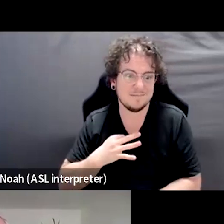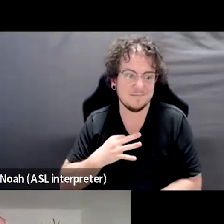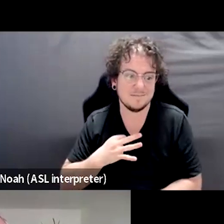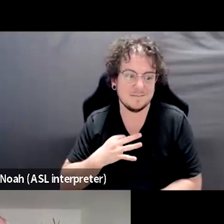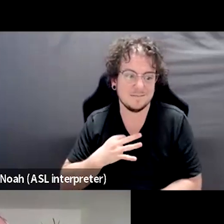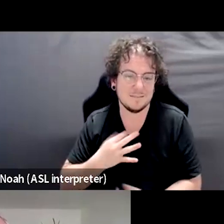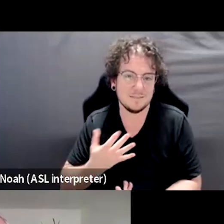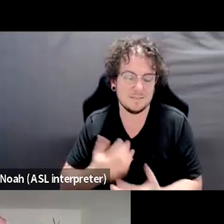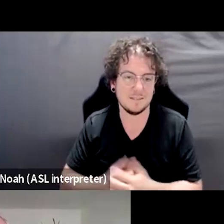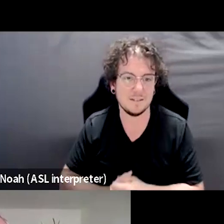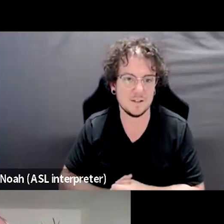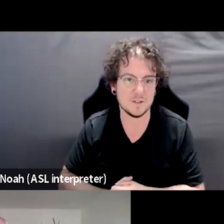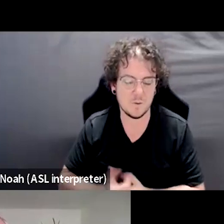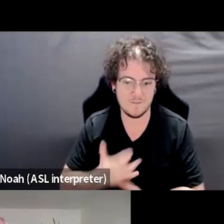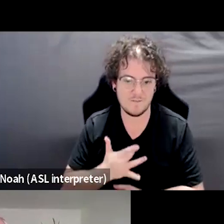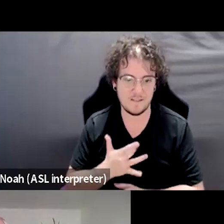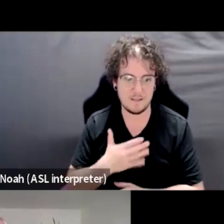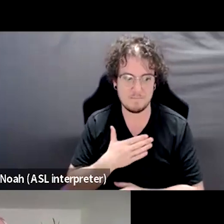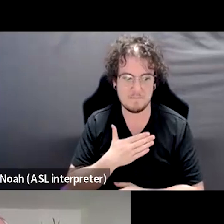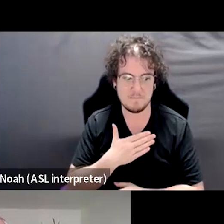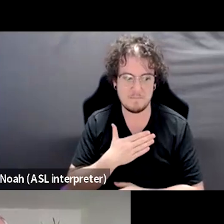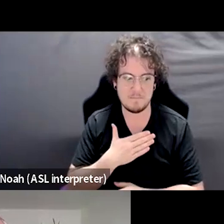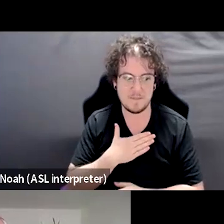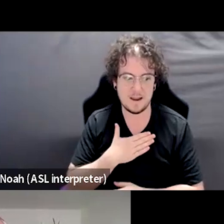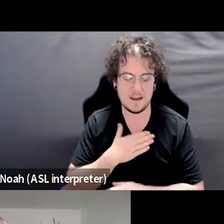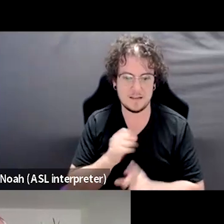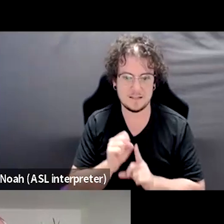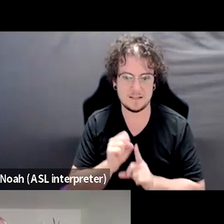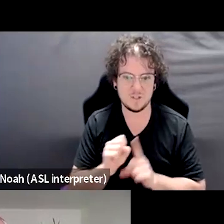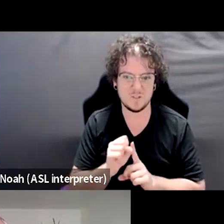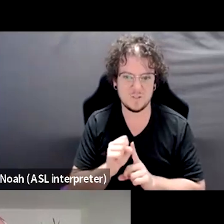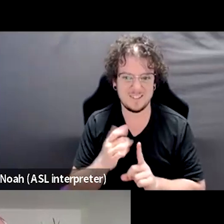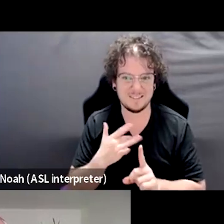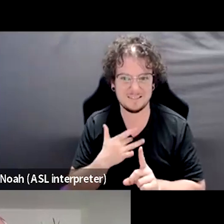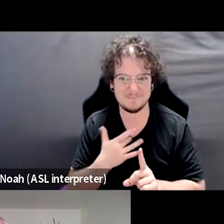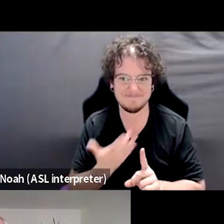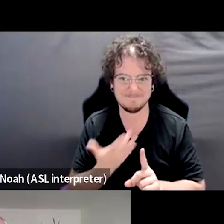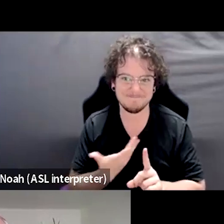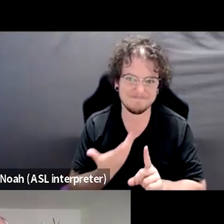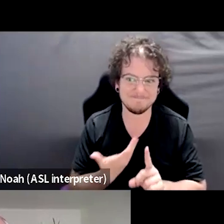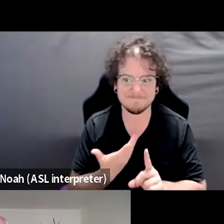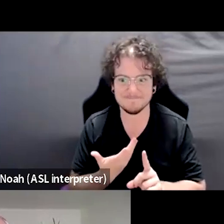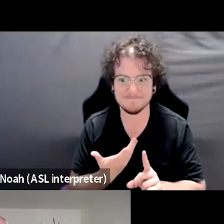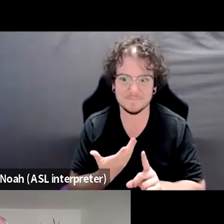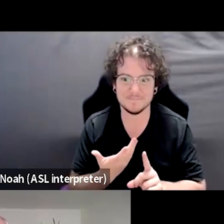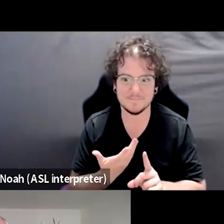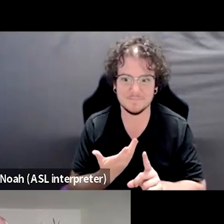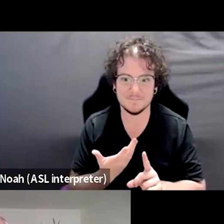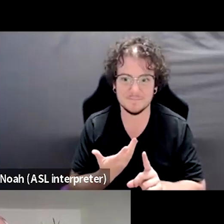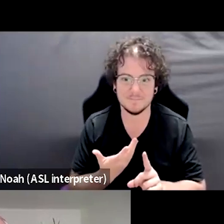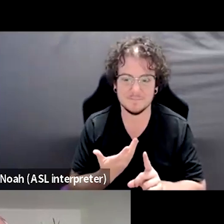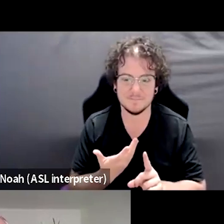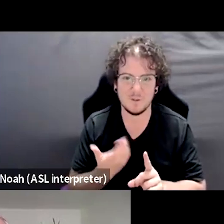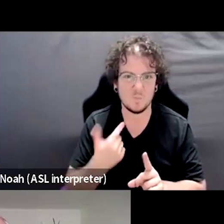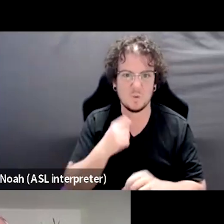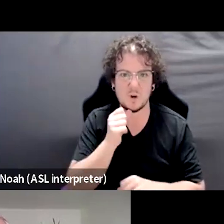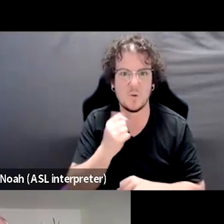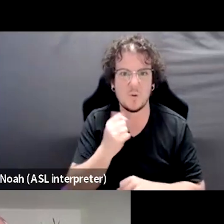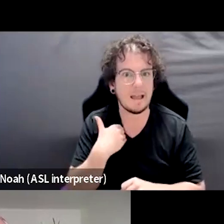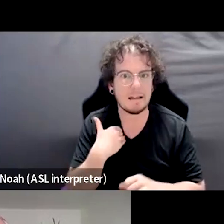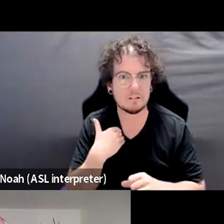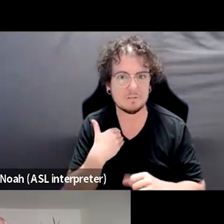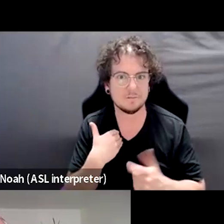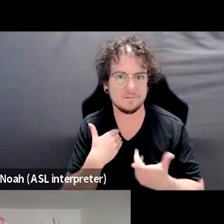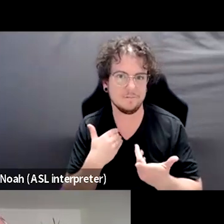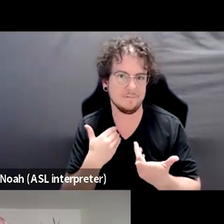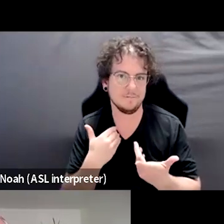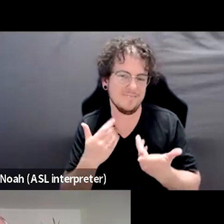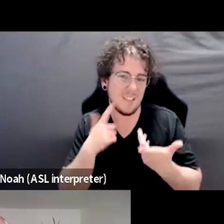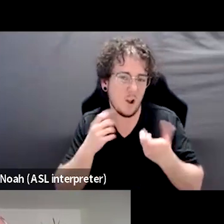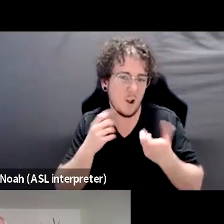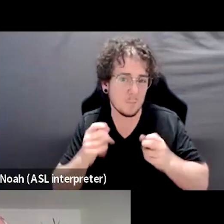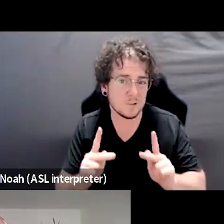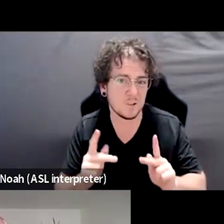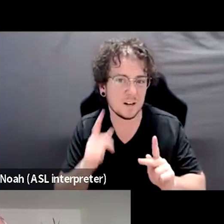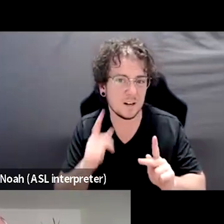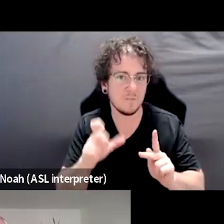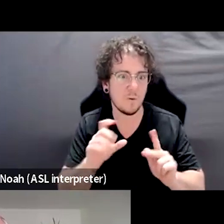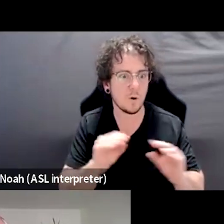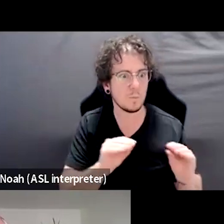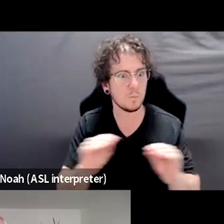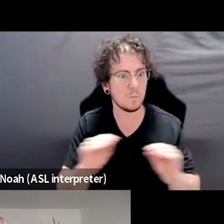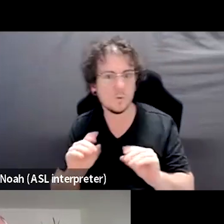in our case, there would be a ton of room for an actual lateral move. But we do,